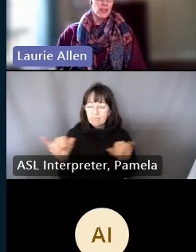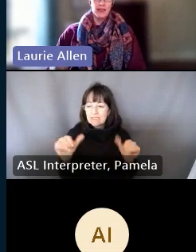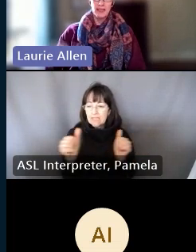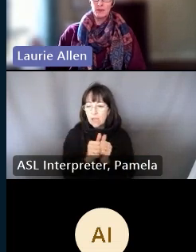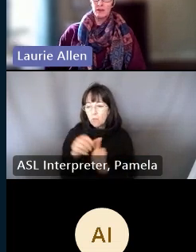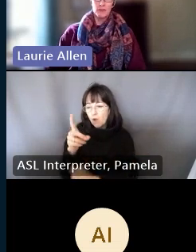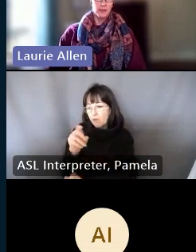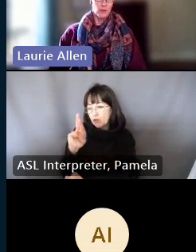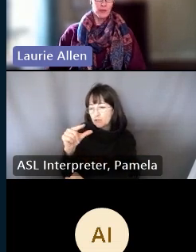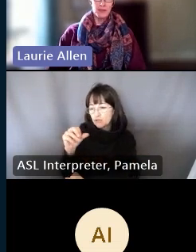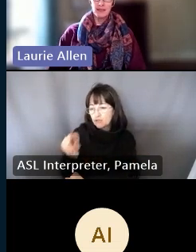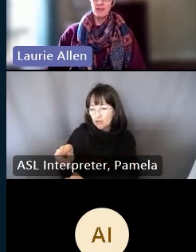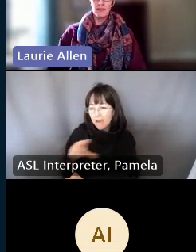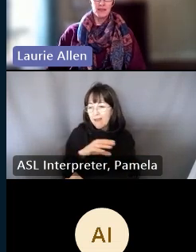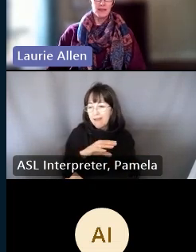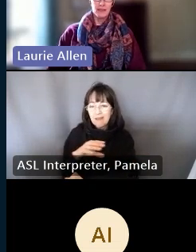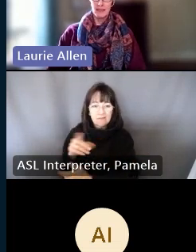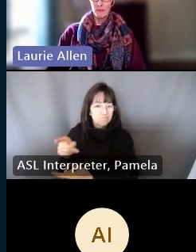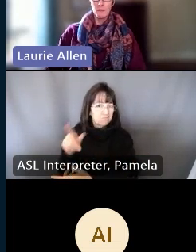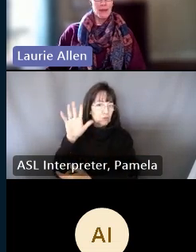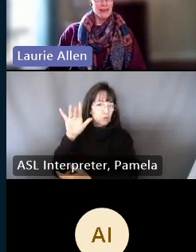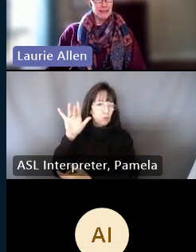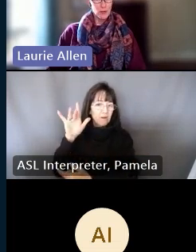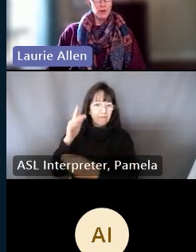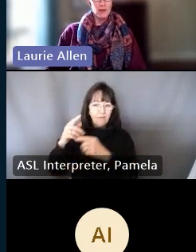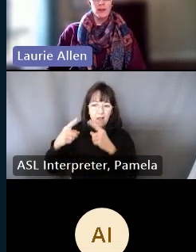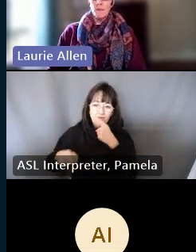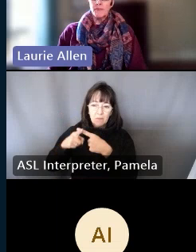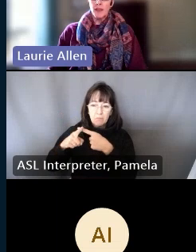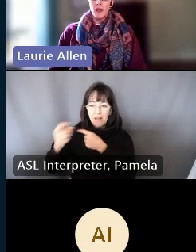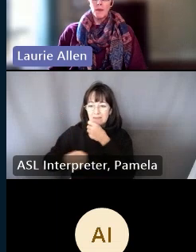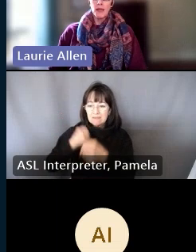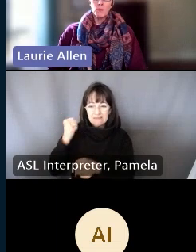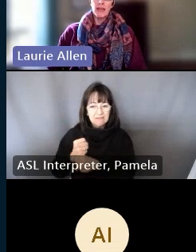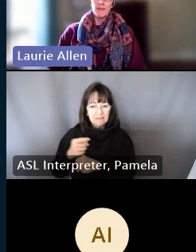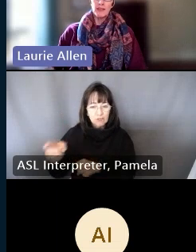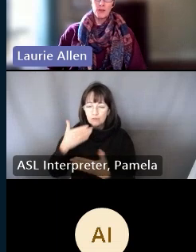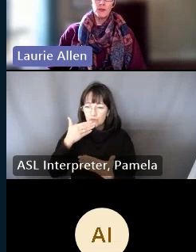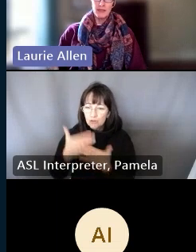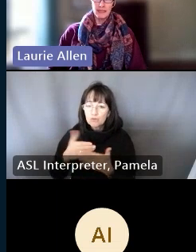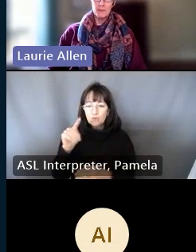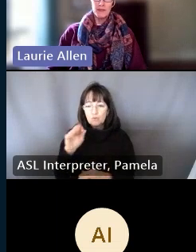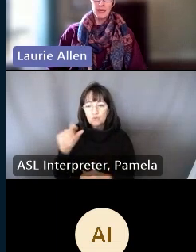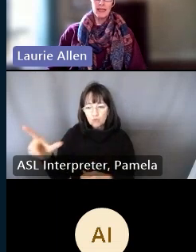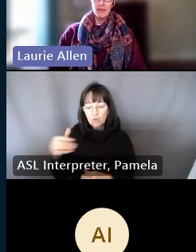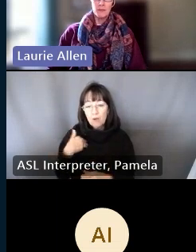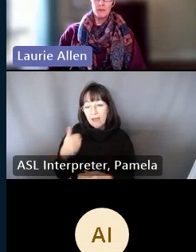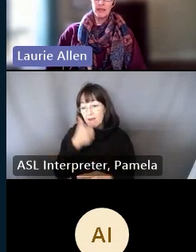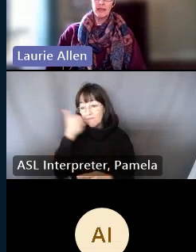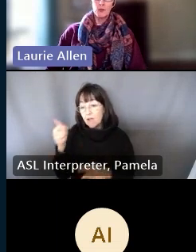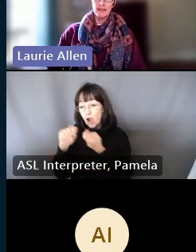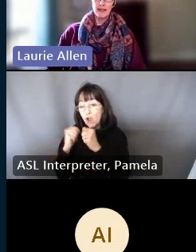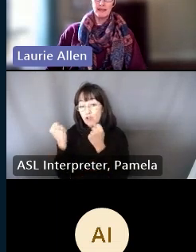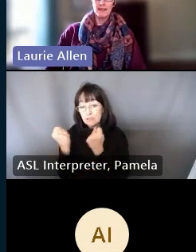Dragon's been around for 20 plus years. It's an amazing tool. And we have another team dedicated to bringing voice access